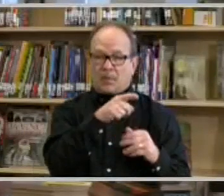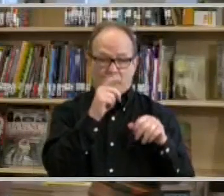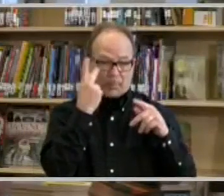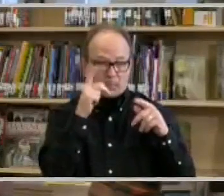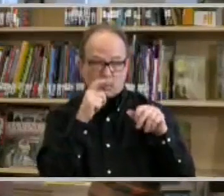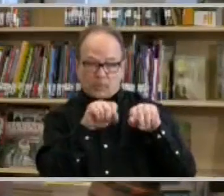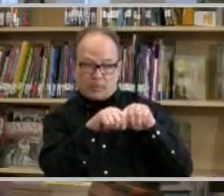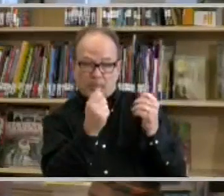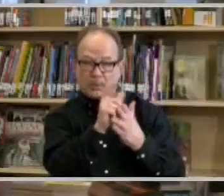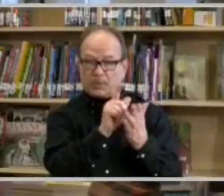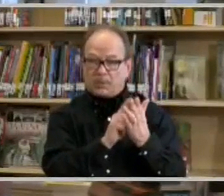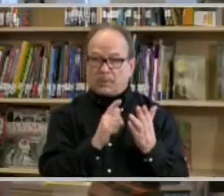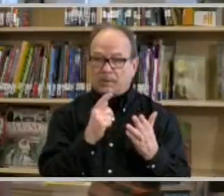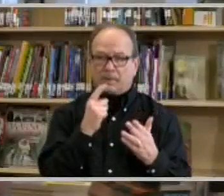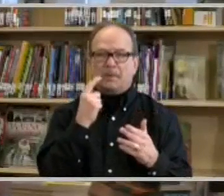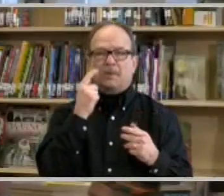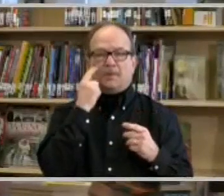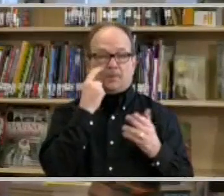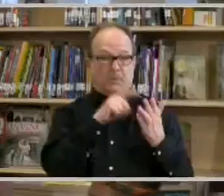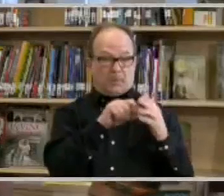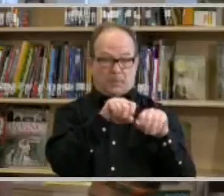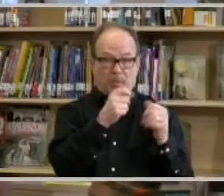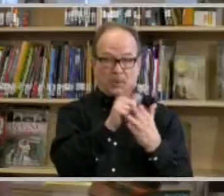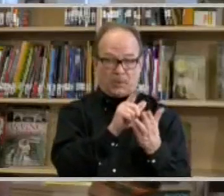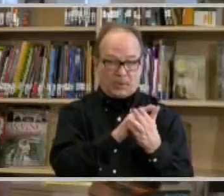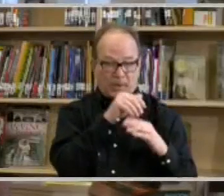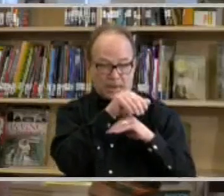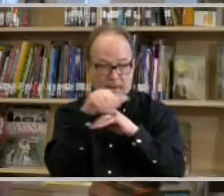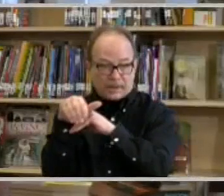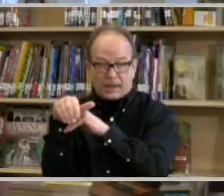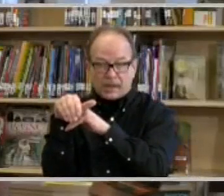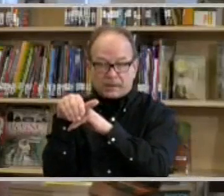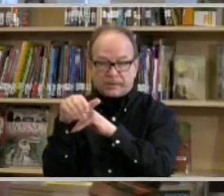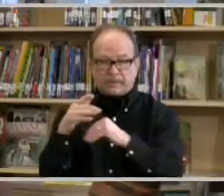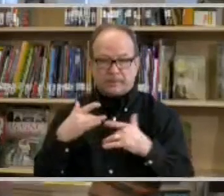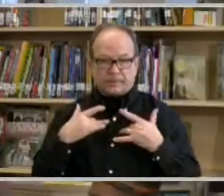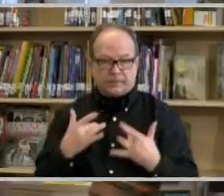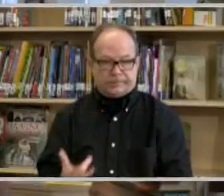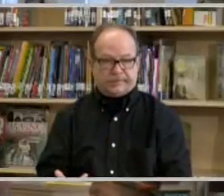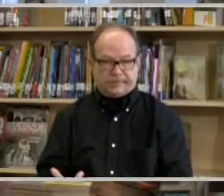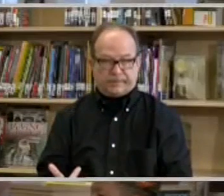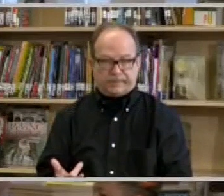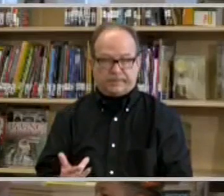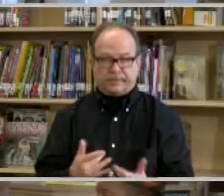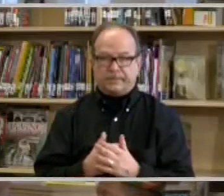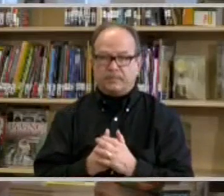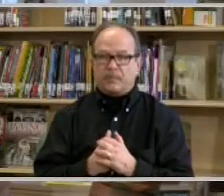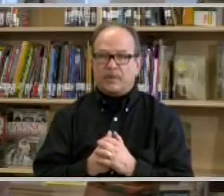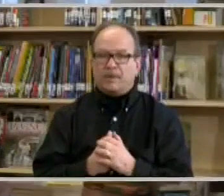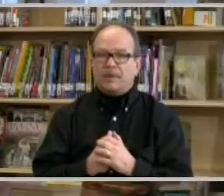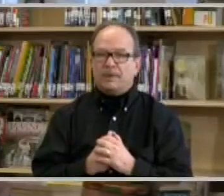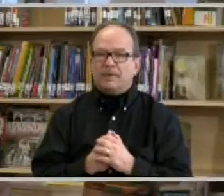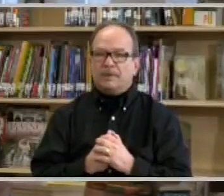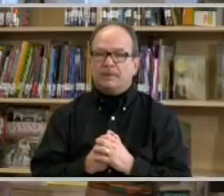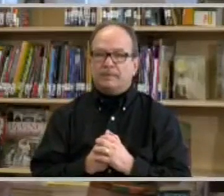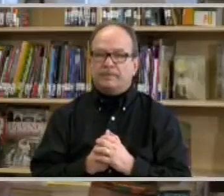AGGRESSIVE BECAUSE WE HAVE CRIMINAL ELEMENTS THAT ARE BEGINNING TO COMMIT A LOT OF